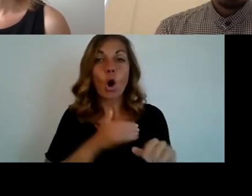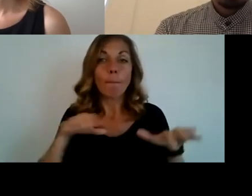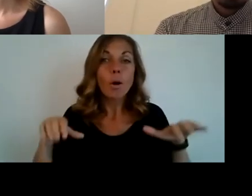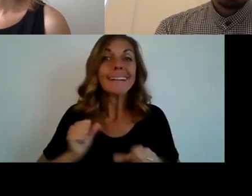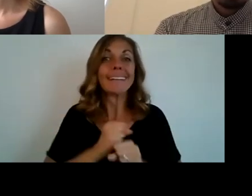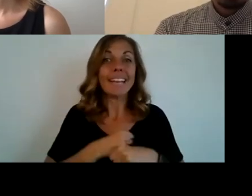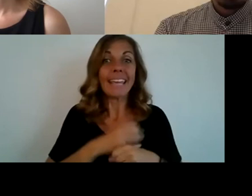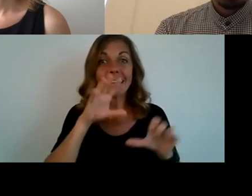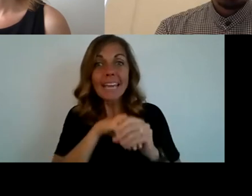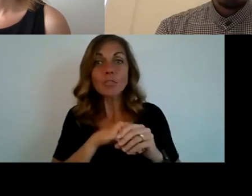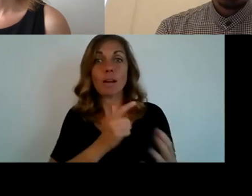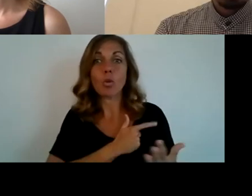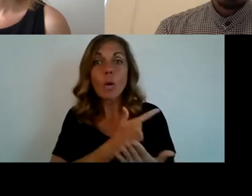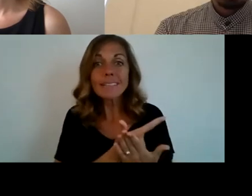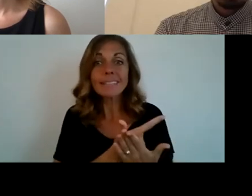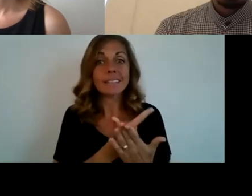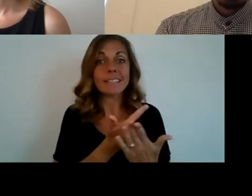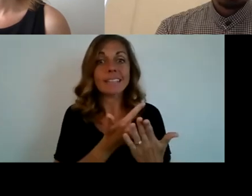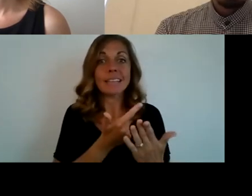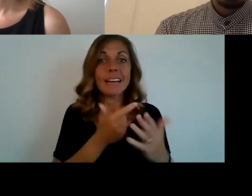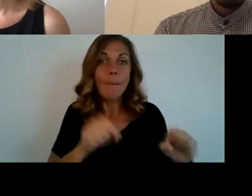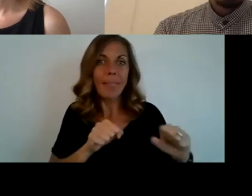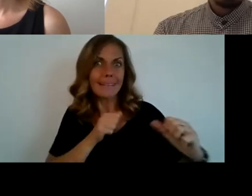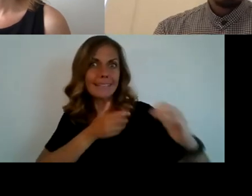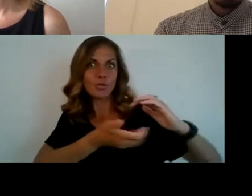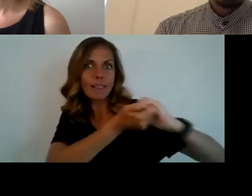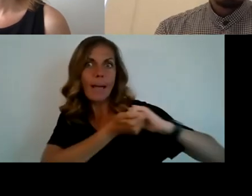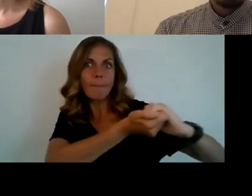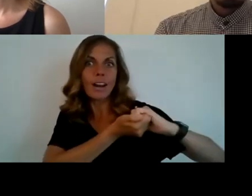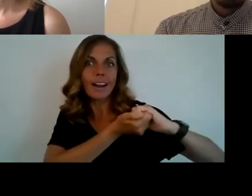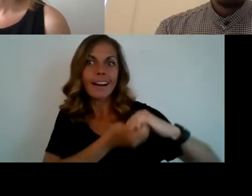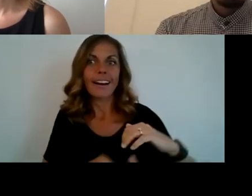our locality, our ability to collaborate. Everything. So, if we could have in this virtual